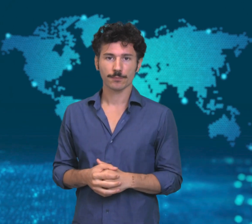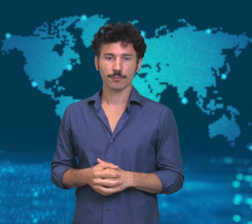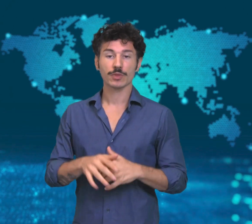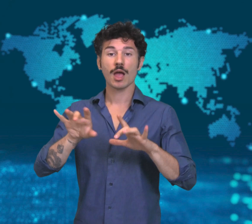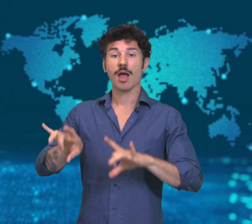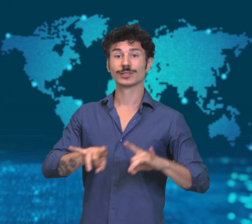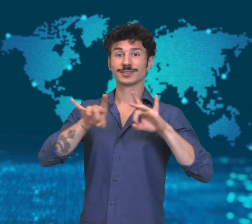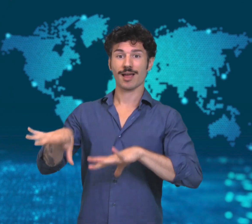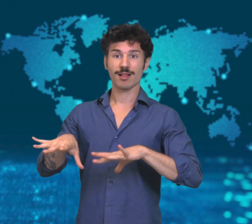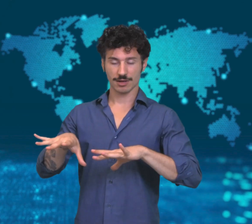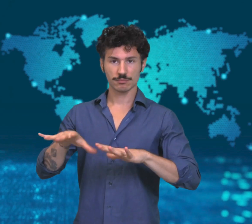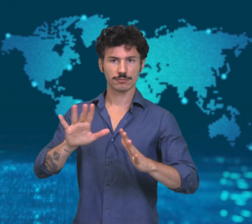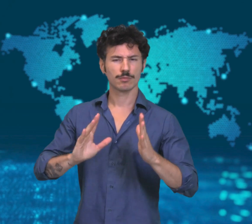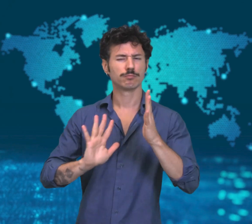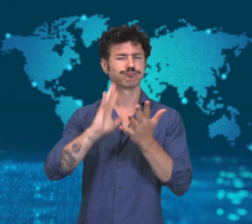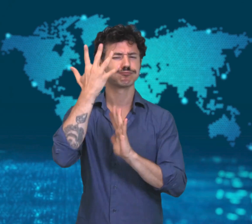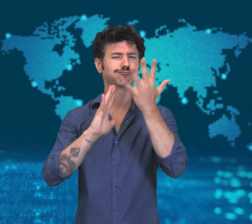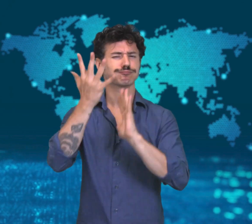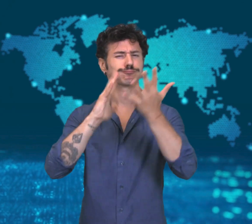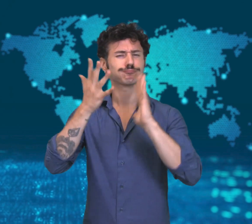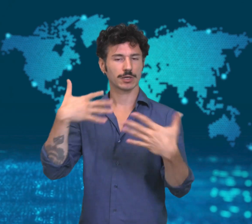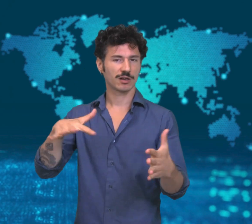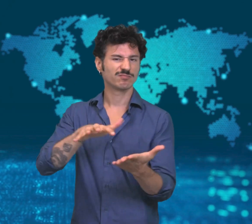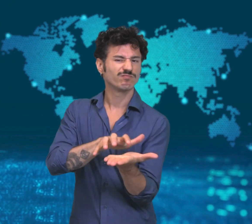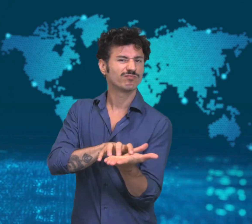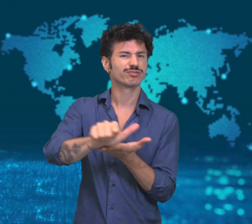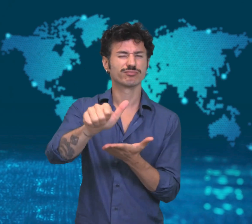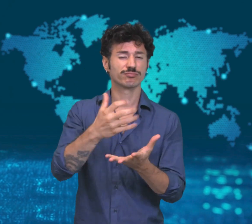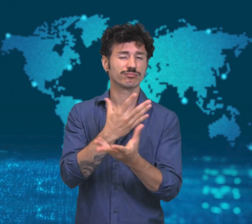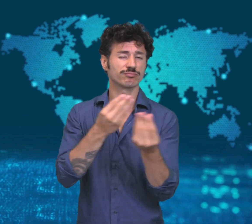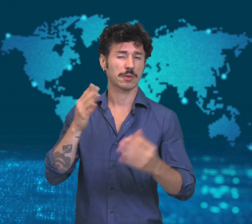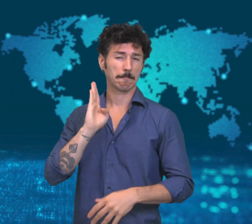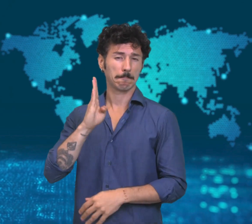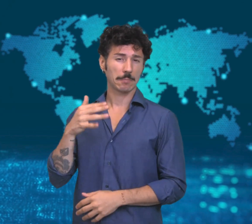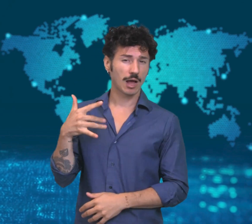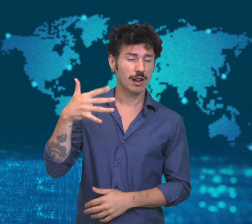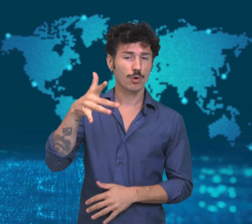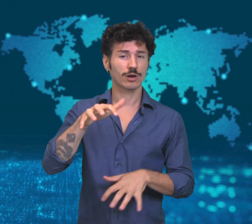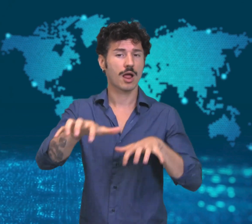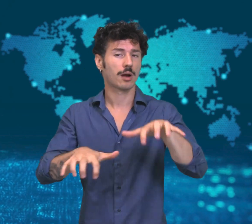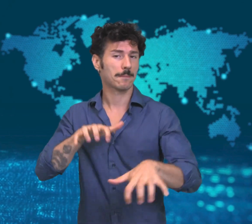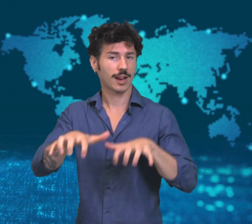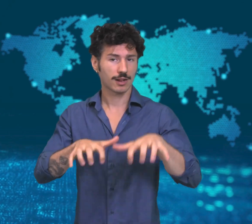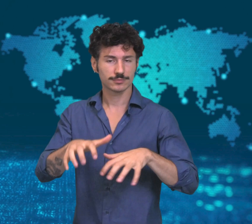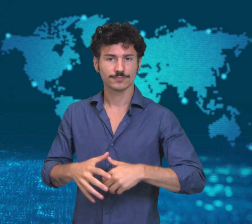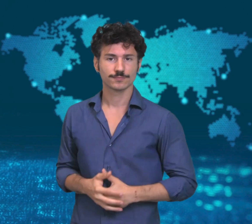Wildfires impact billions of animals.